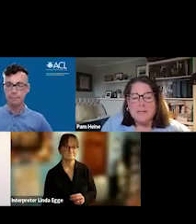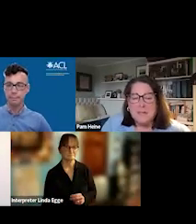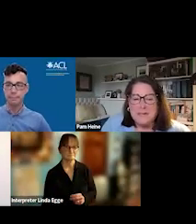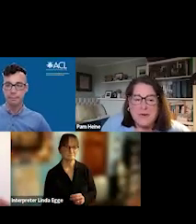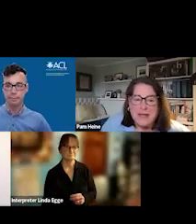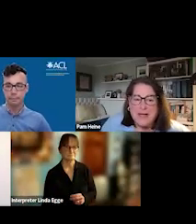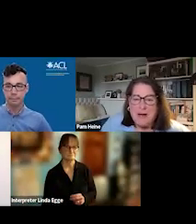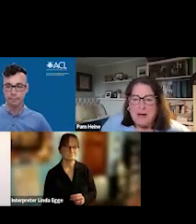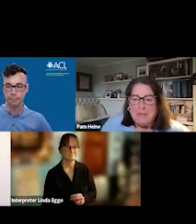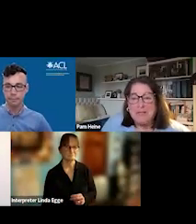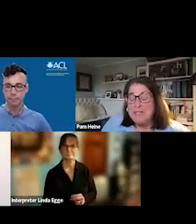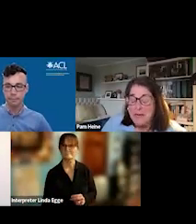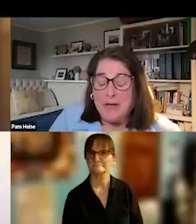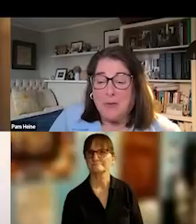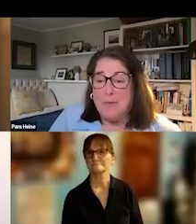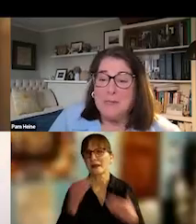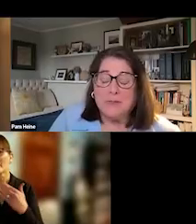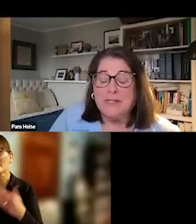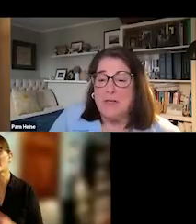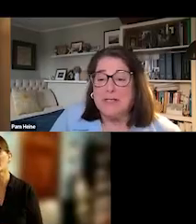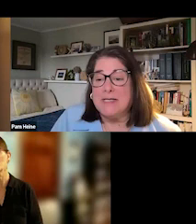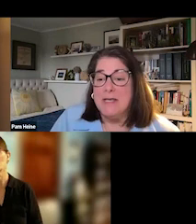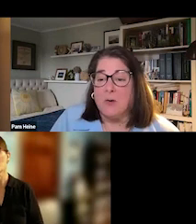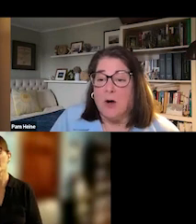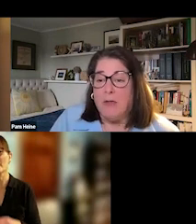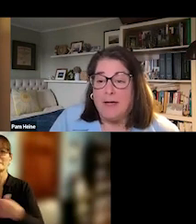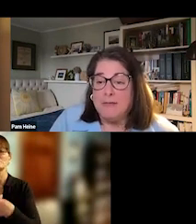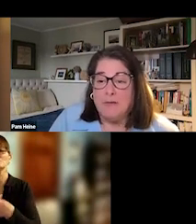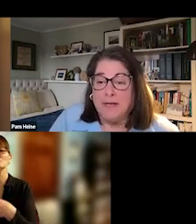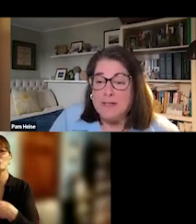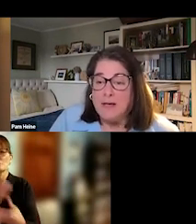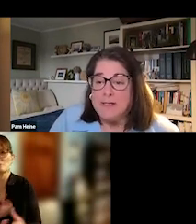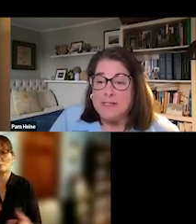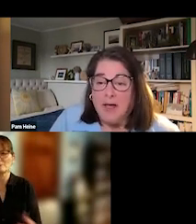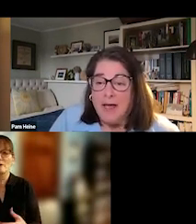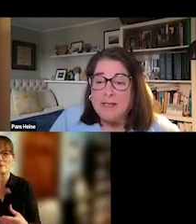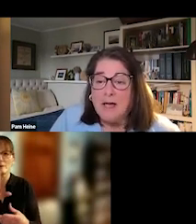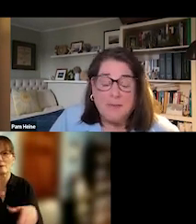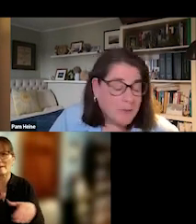Thanks so much, Ryan, and sharing your resources, as you can see, these are all active links on the slides,